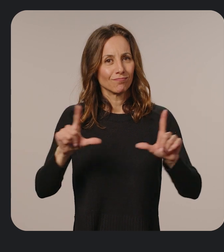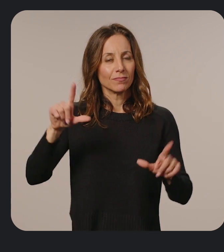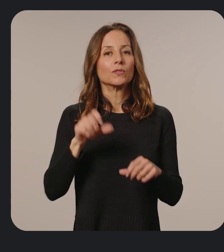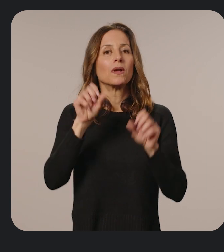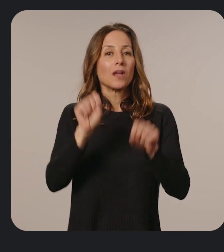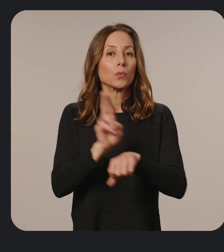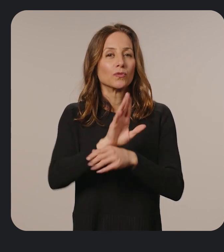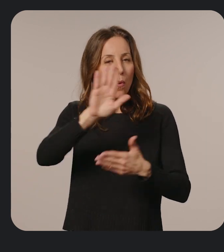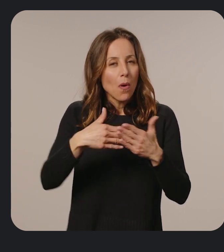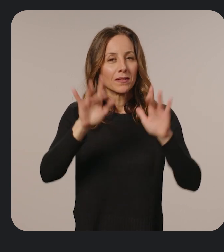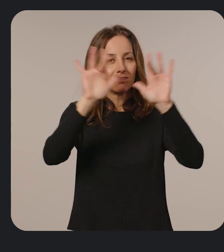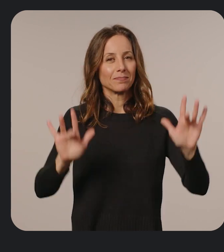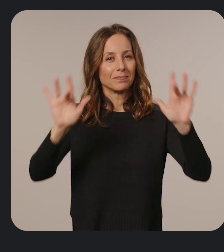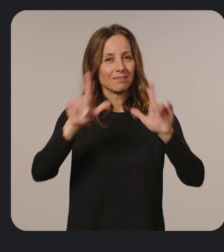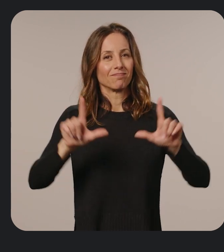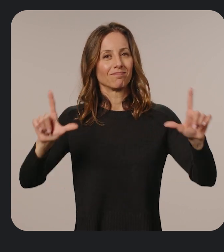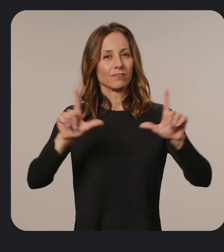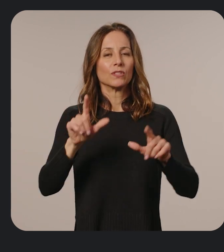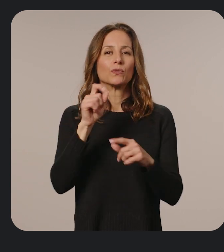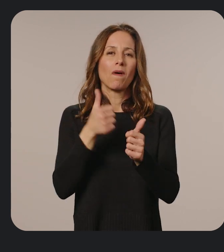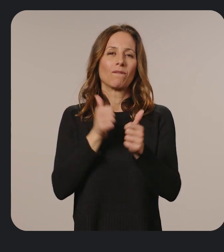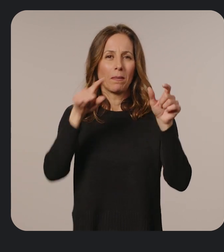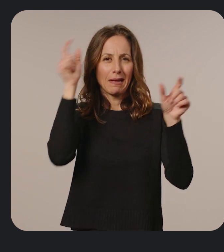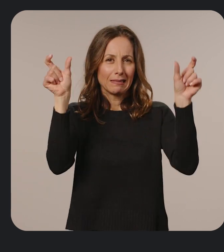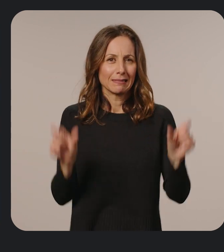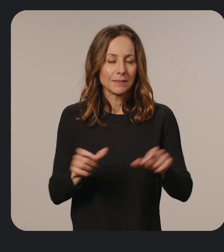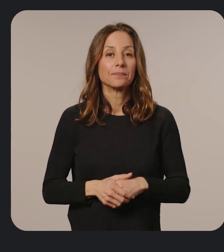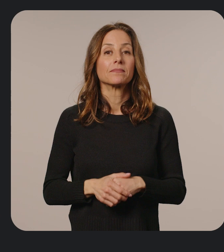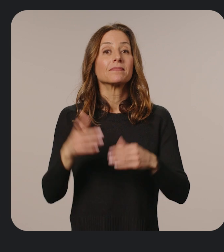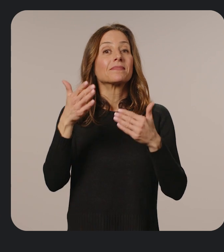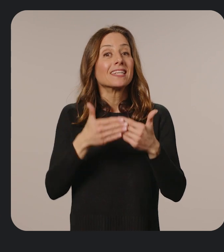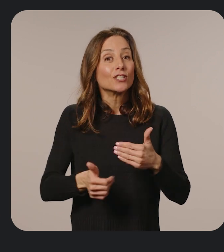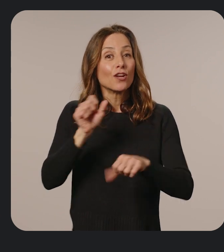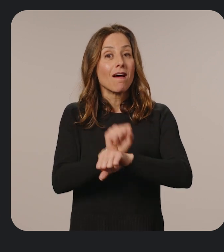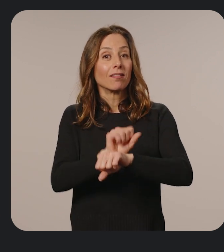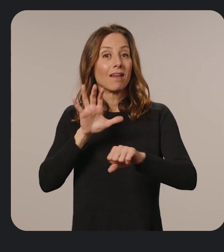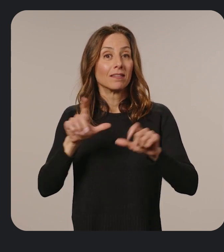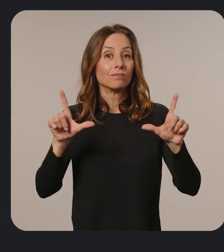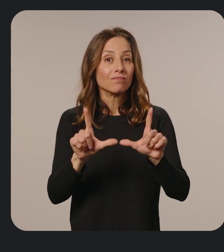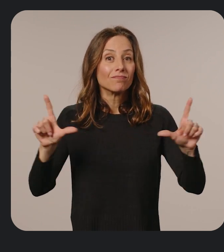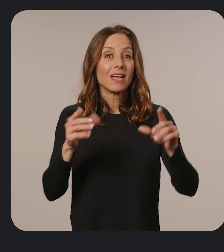to be able to use all the space available to your app to avoid being letterboxed. To make it easier to unlock resizing and orientation,